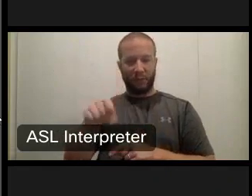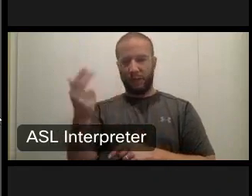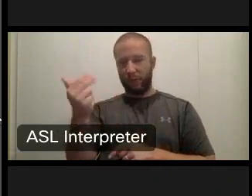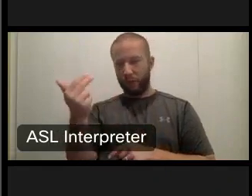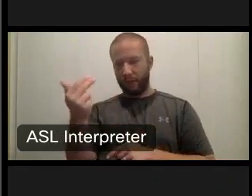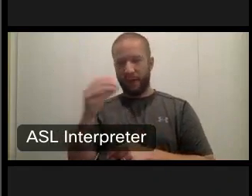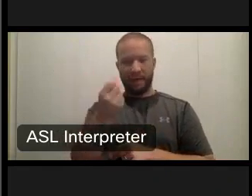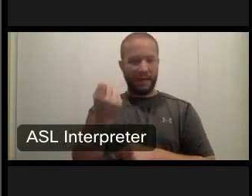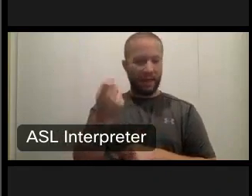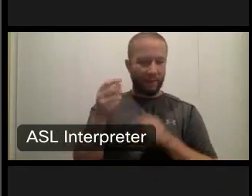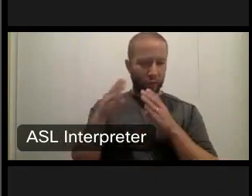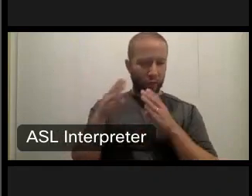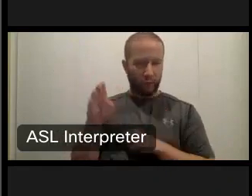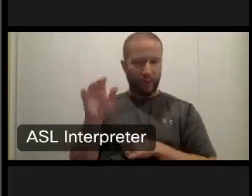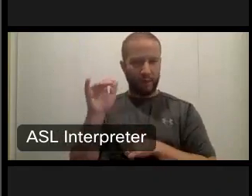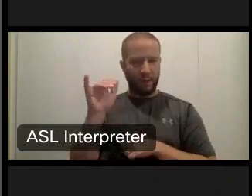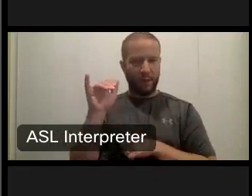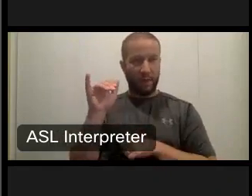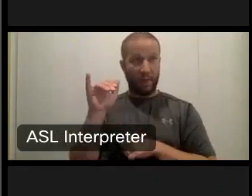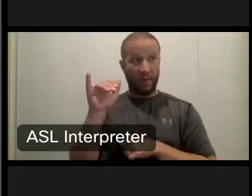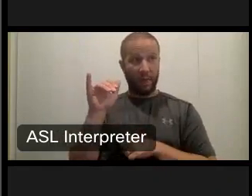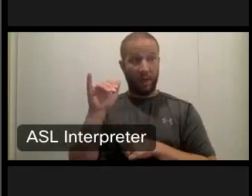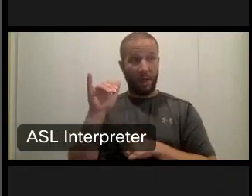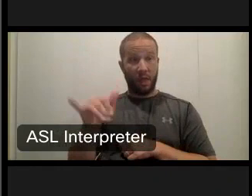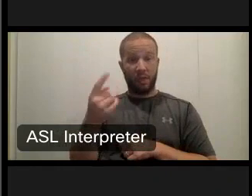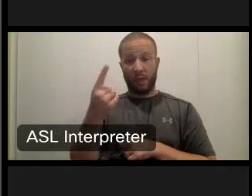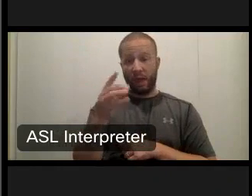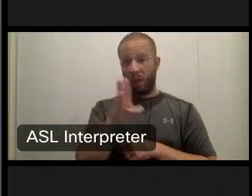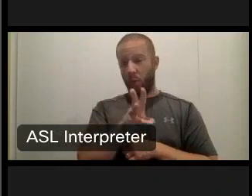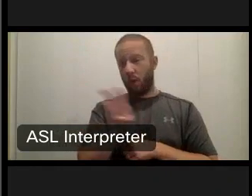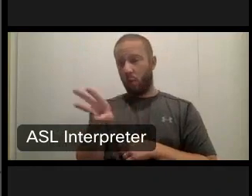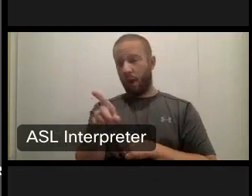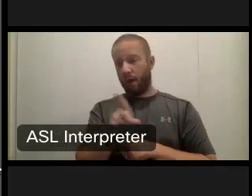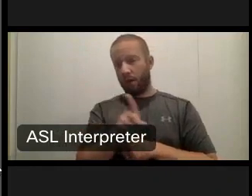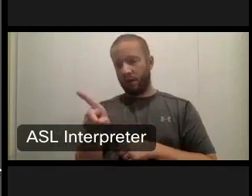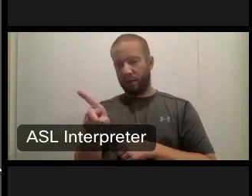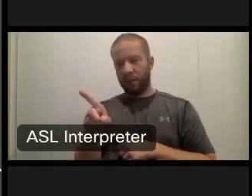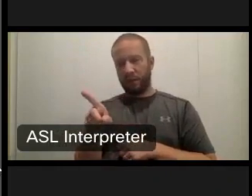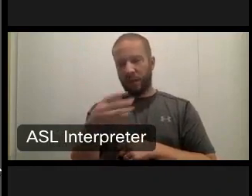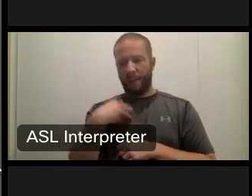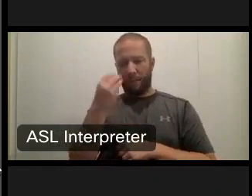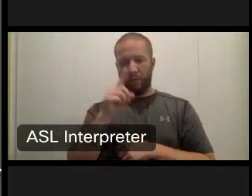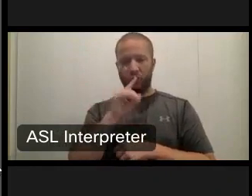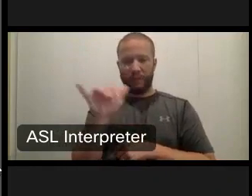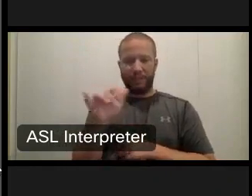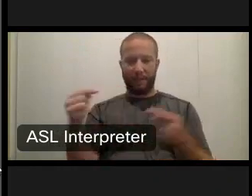the uh at least in One Direction I can but I'm pretty sure it's the same both directions the 13th